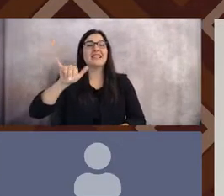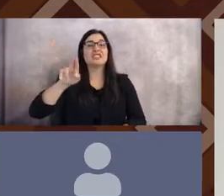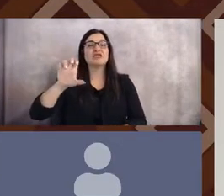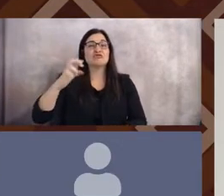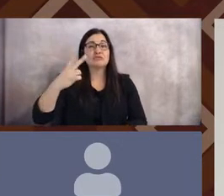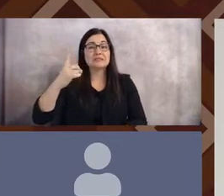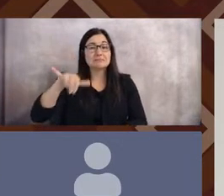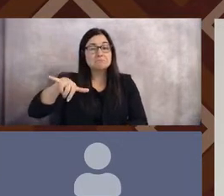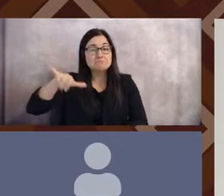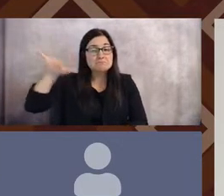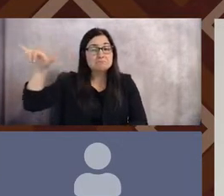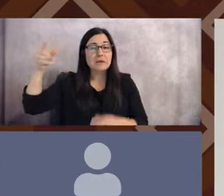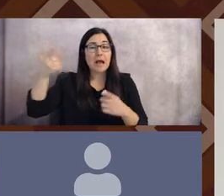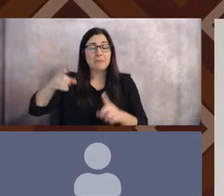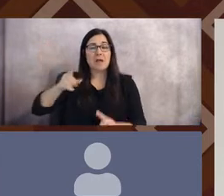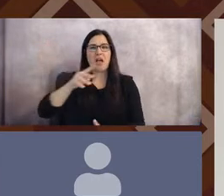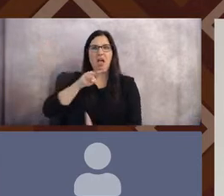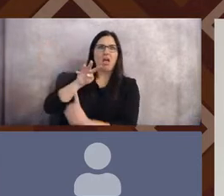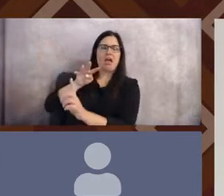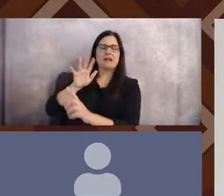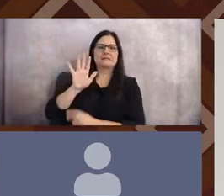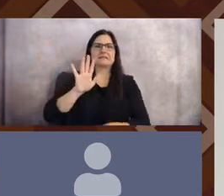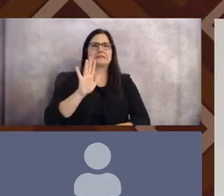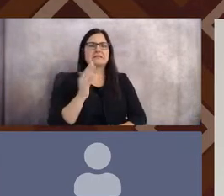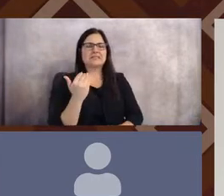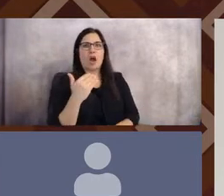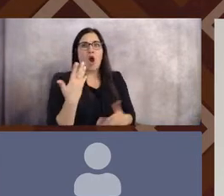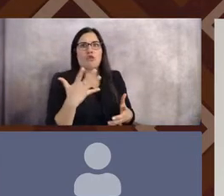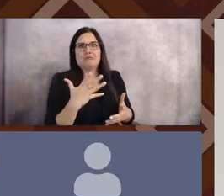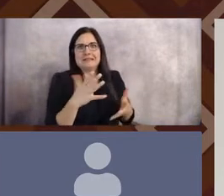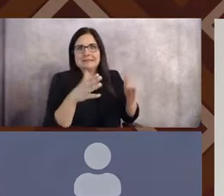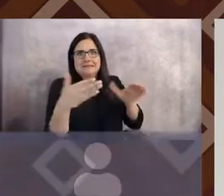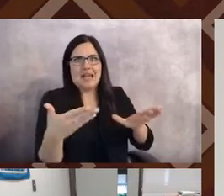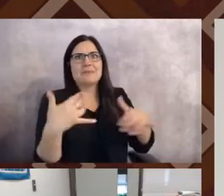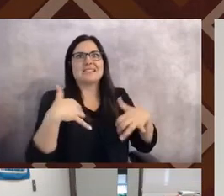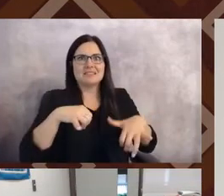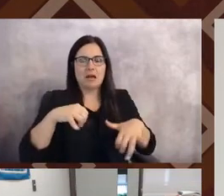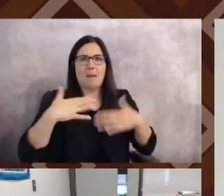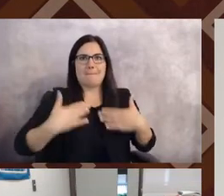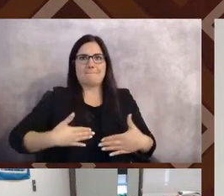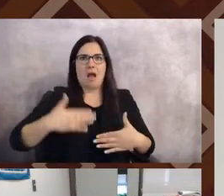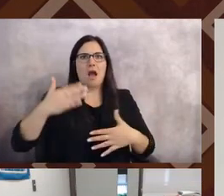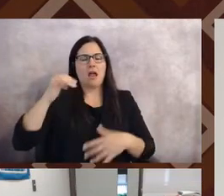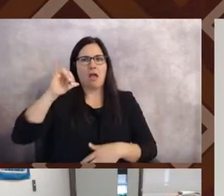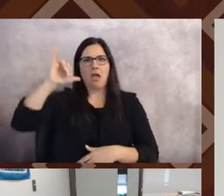after after they were already dead. So ten men were prosecuted and eight were convicted.